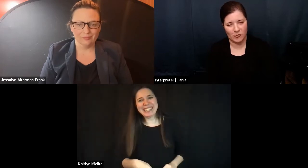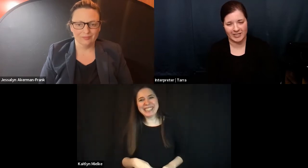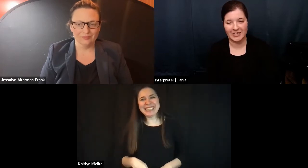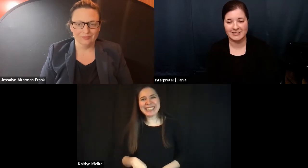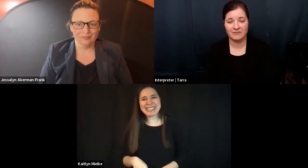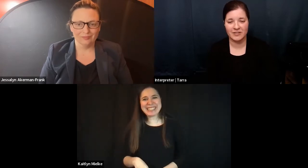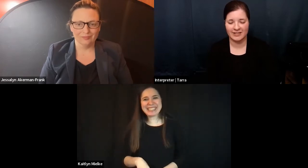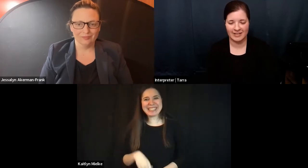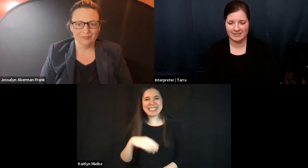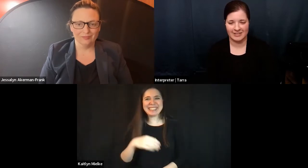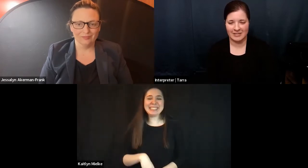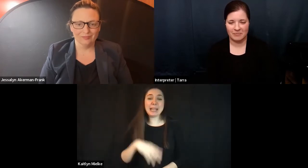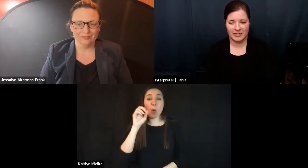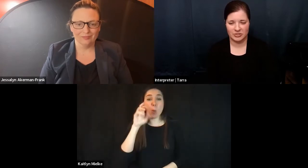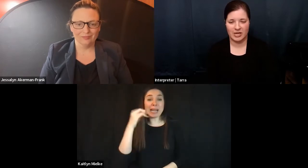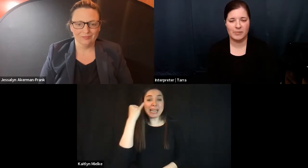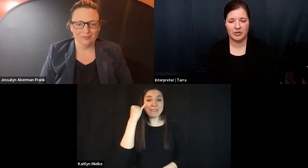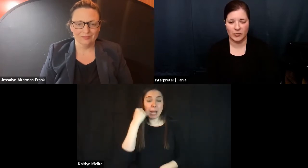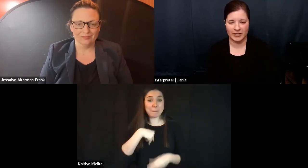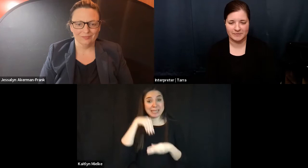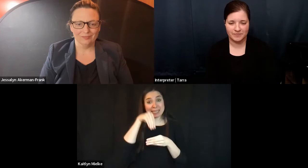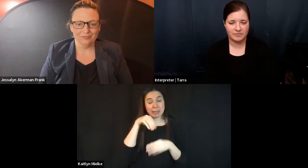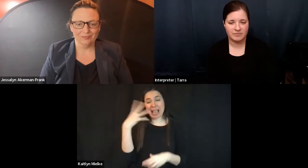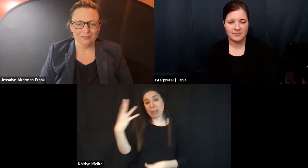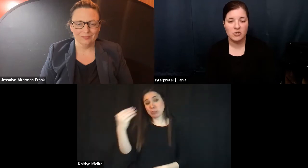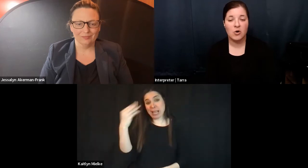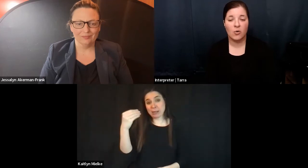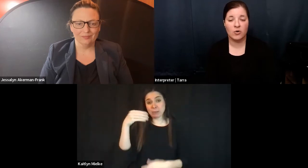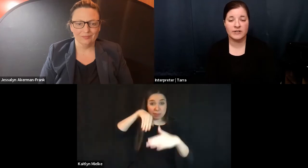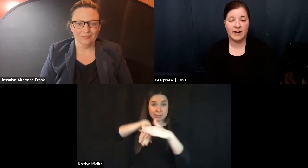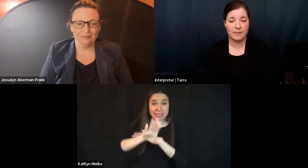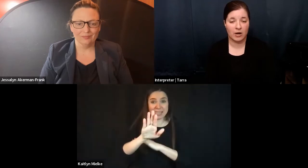Like people just appearing out of nowhere without any warning.